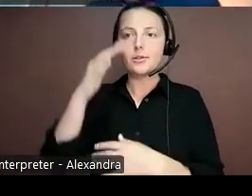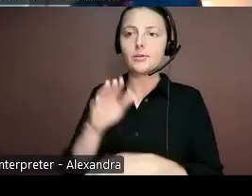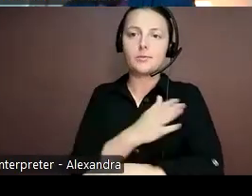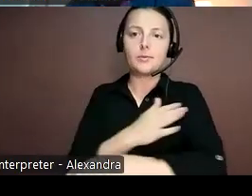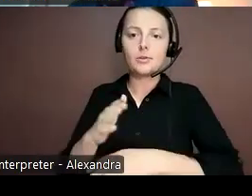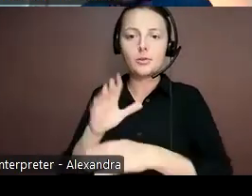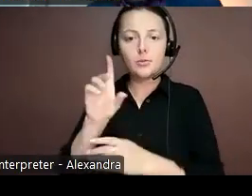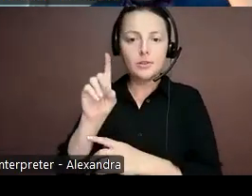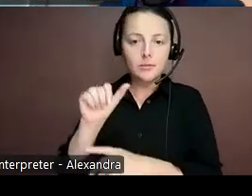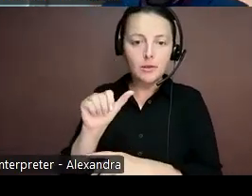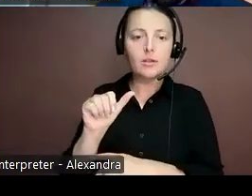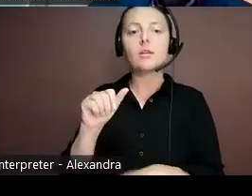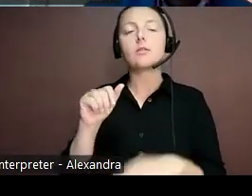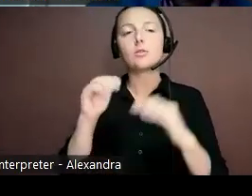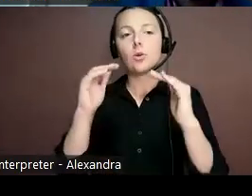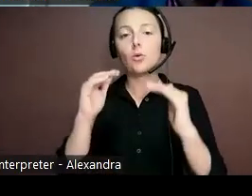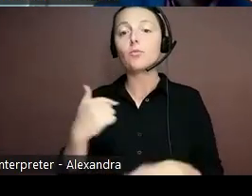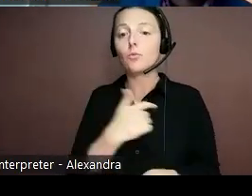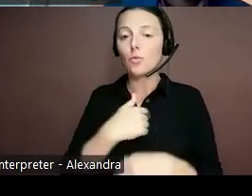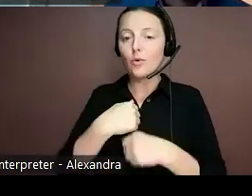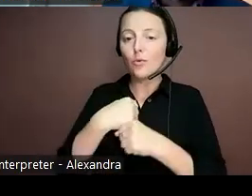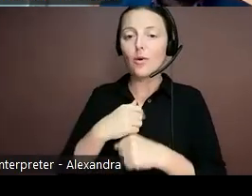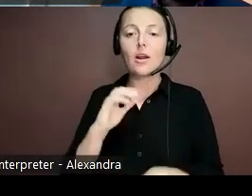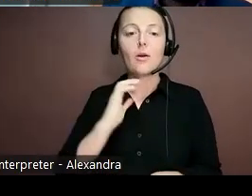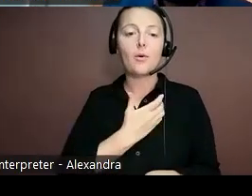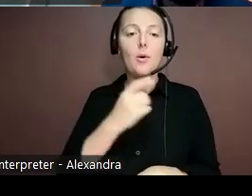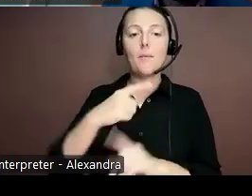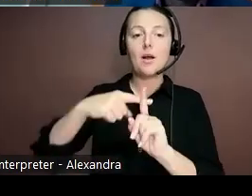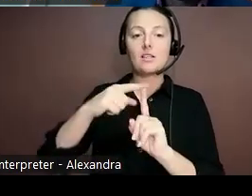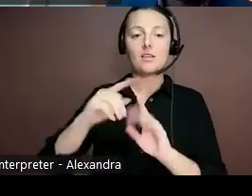Right. So part of what we noticed that was also contributing to our aggression is that we were